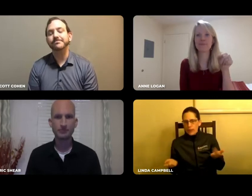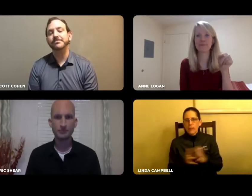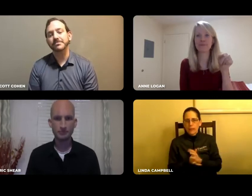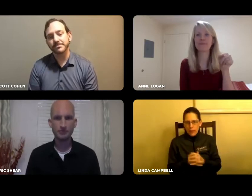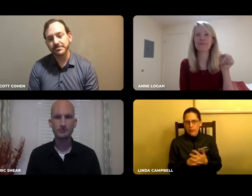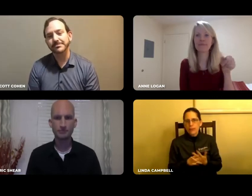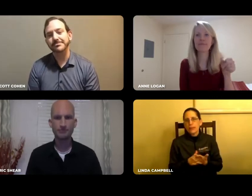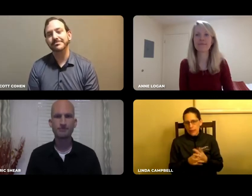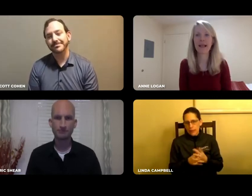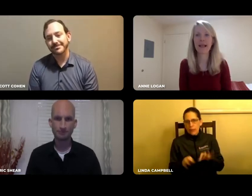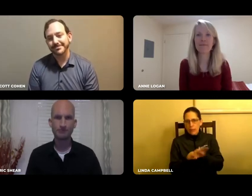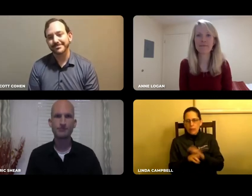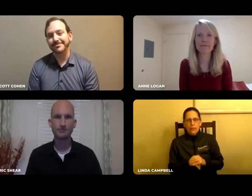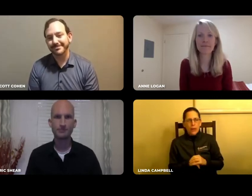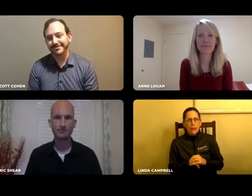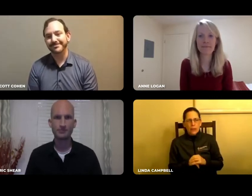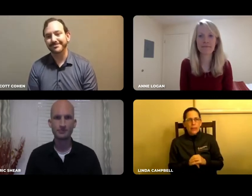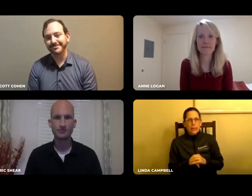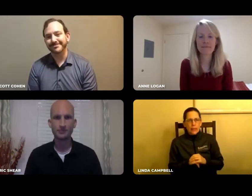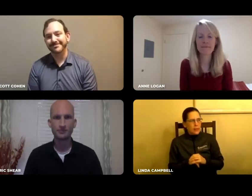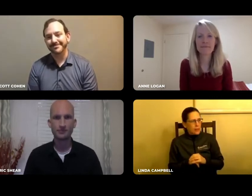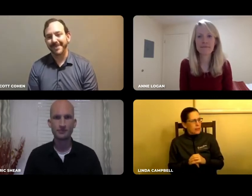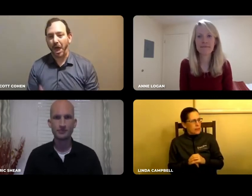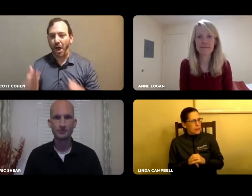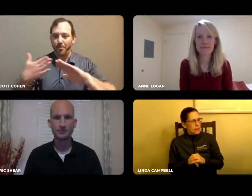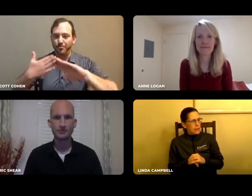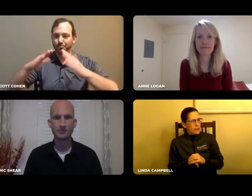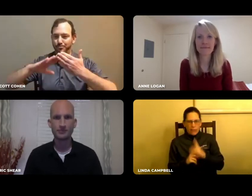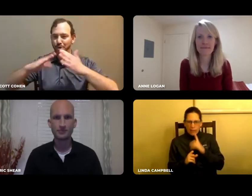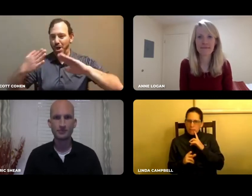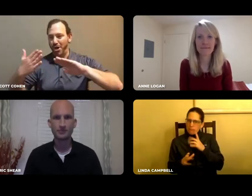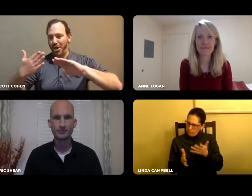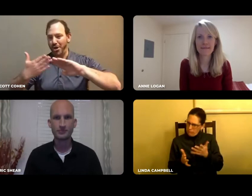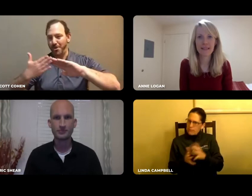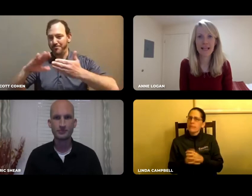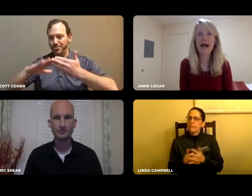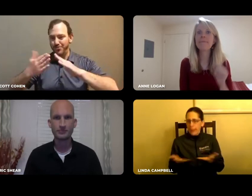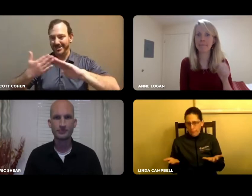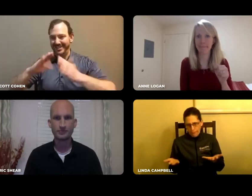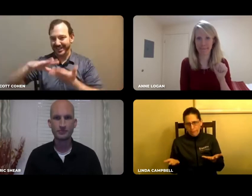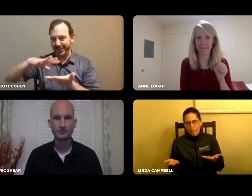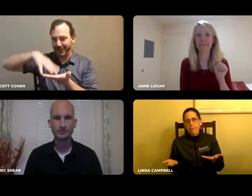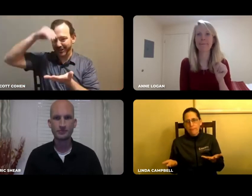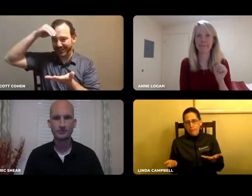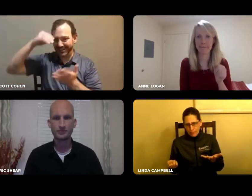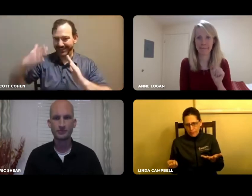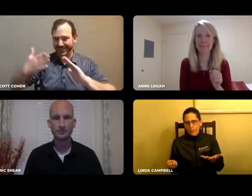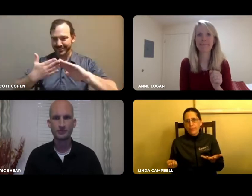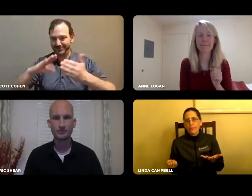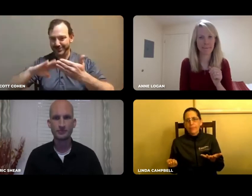Educators are all around us You're talking about community learning